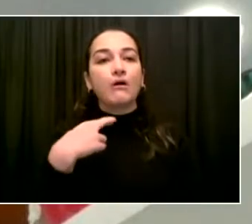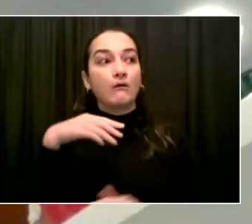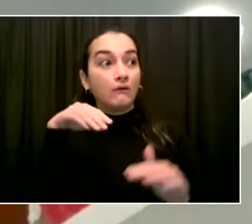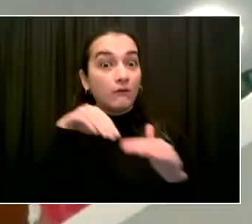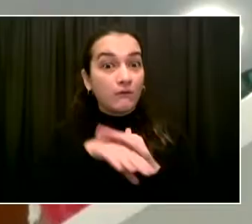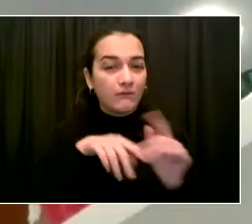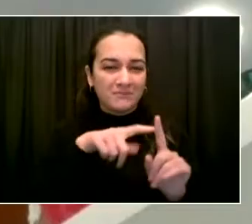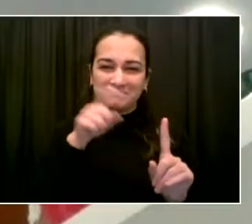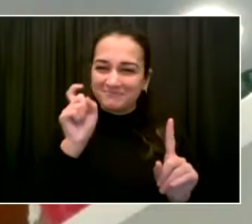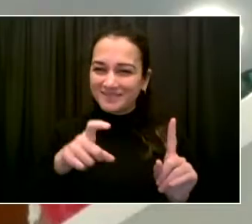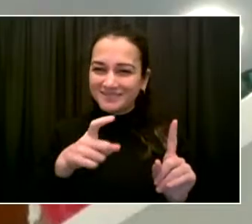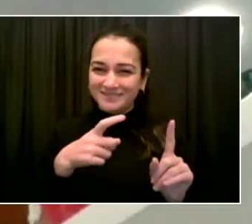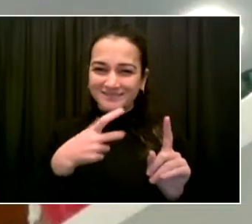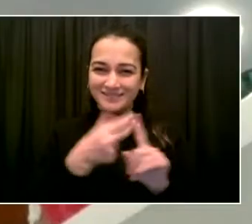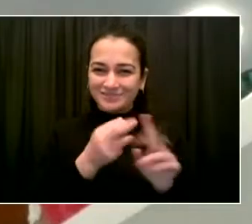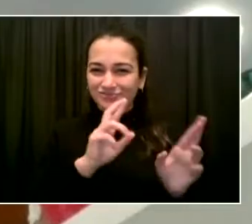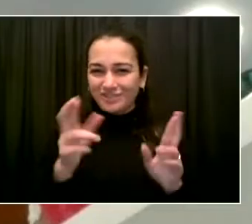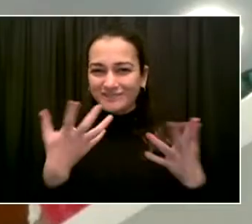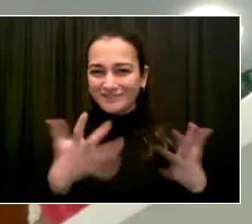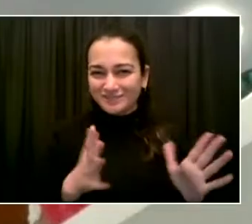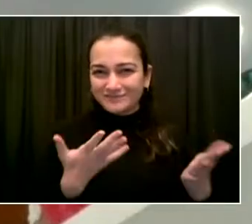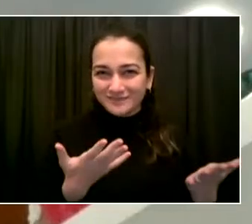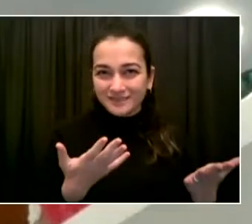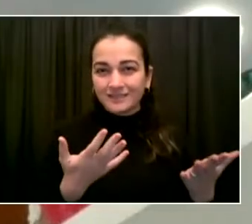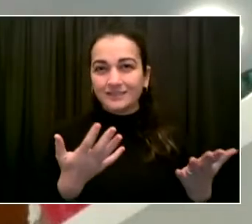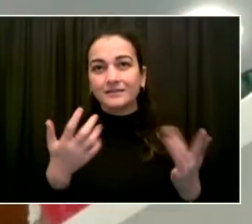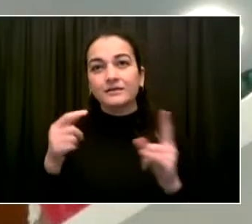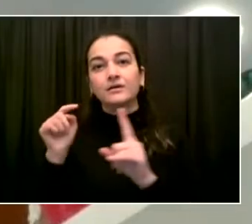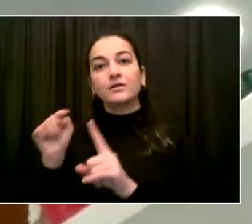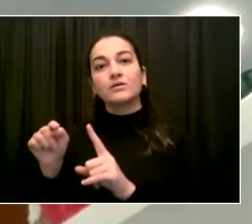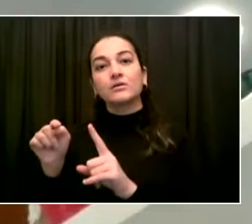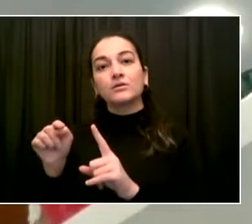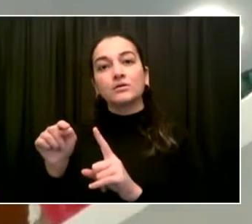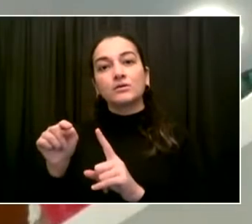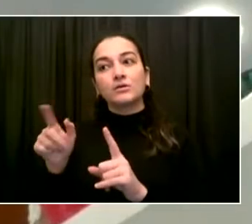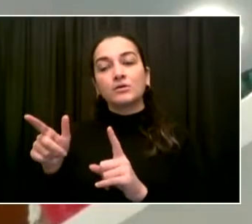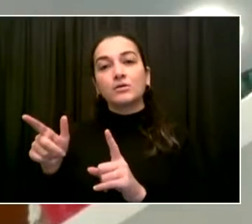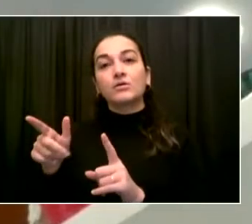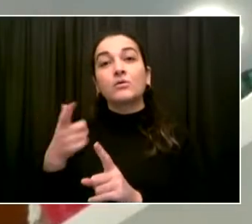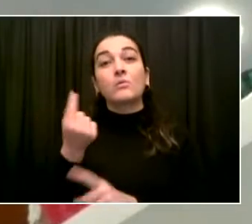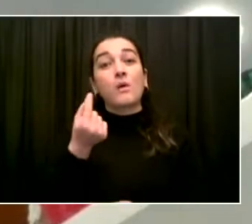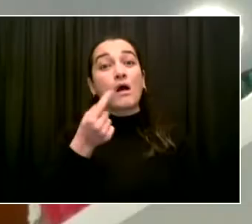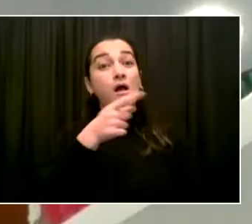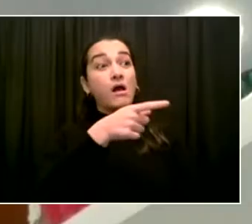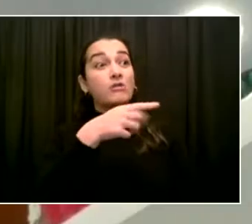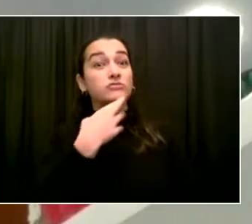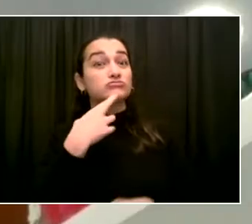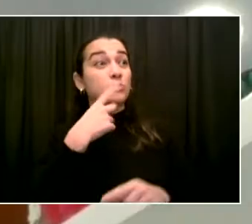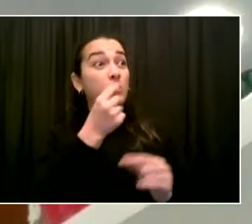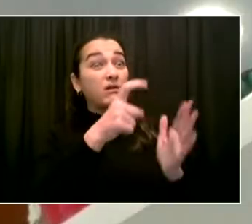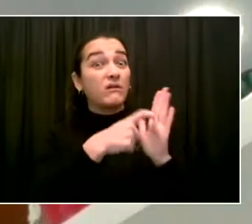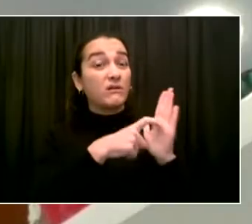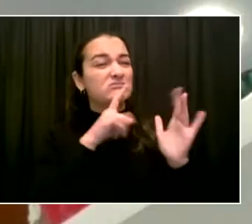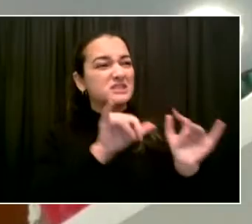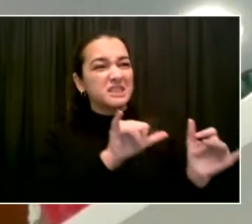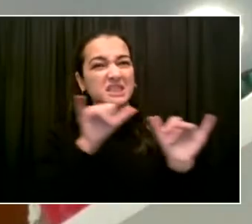WE REQUIRE PEOPLE TO GET VACCINATED GOING TO CERTAIN GATHENGRIS KLIE IT RESTAURANTS. I THINK FOR HOLIDAY PARTIES STRONG LY ENCOURAGE